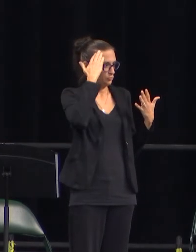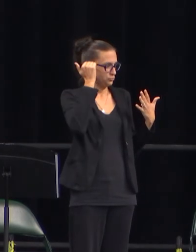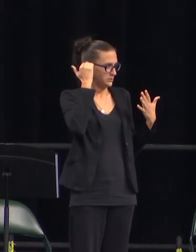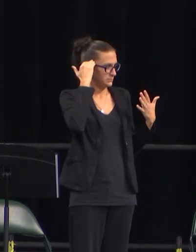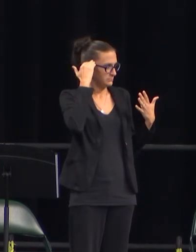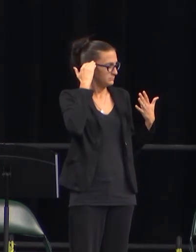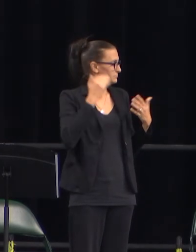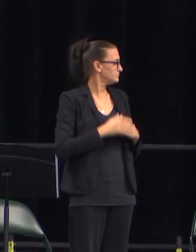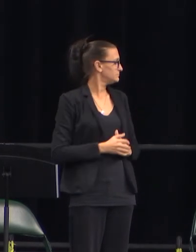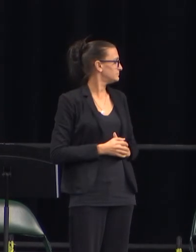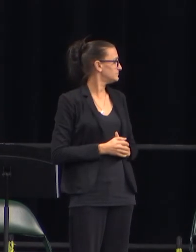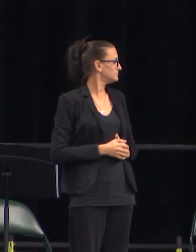And...